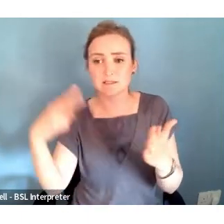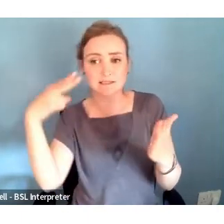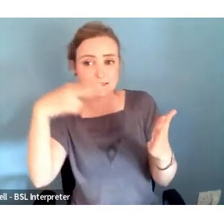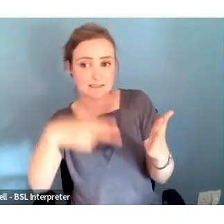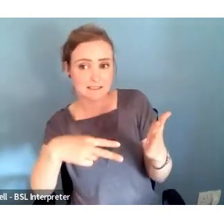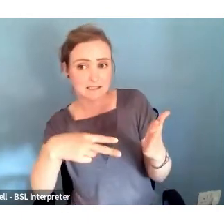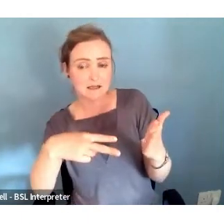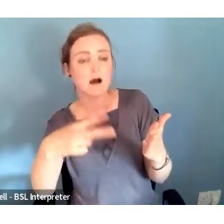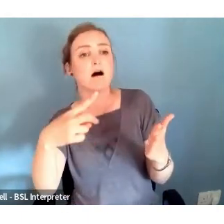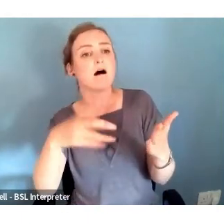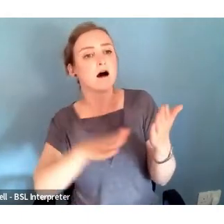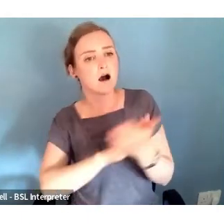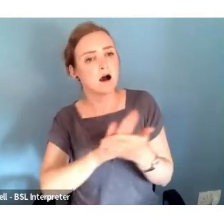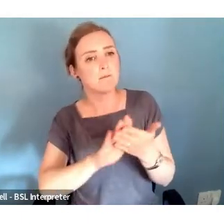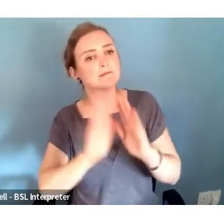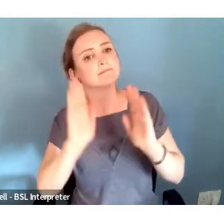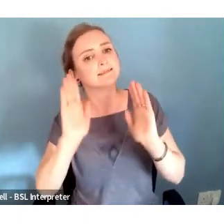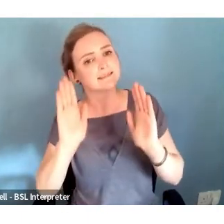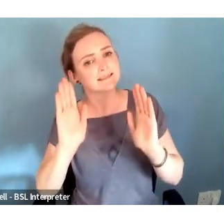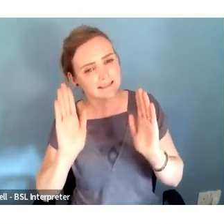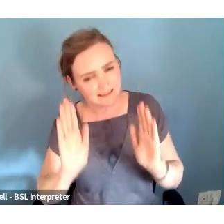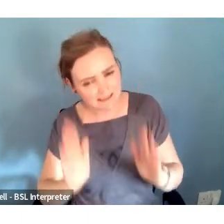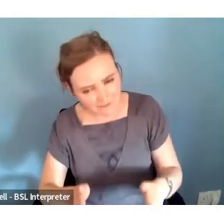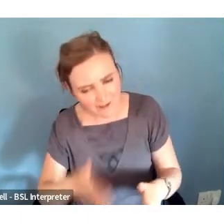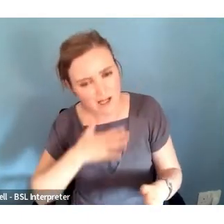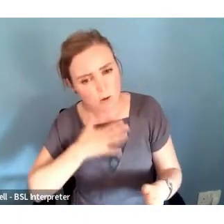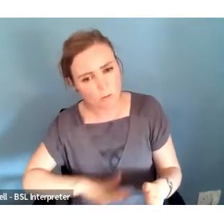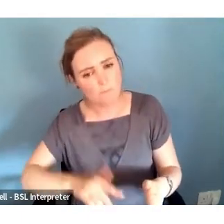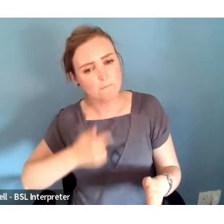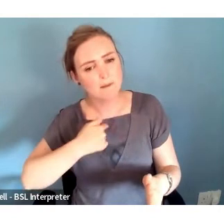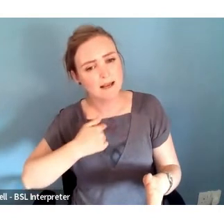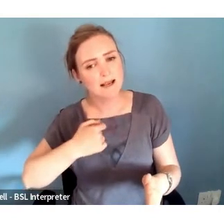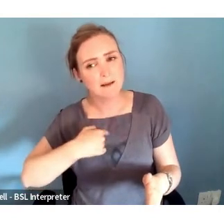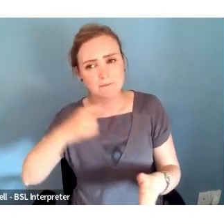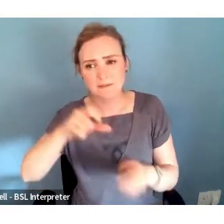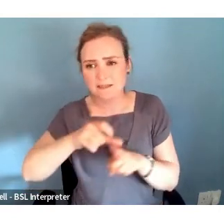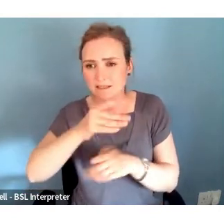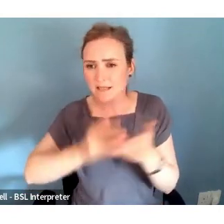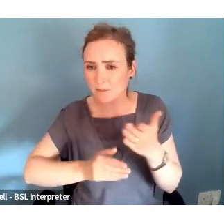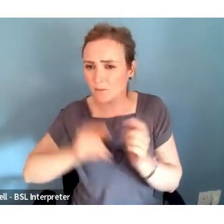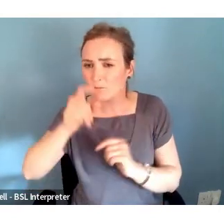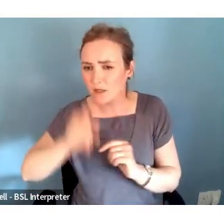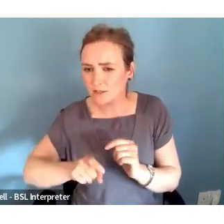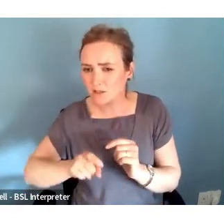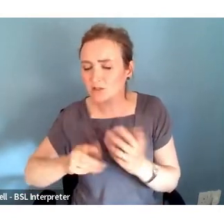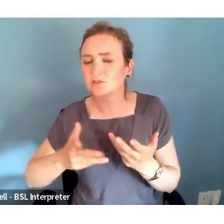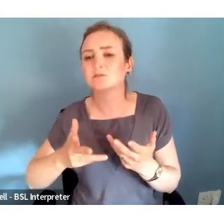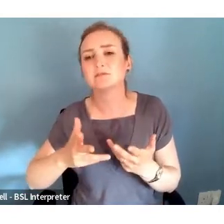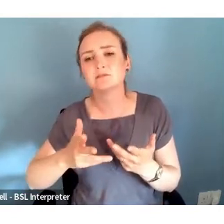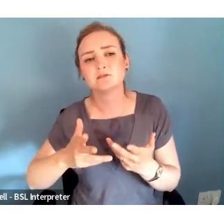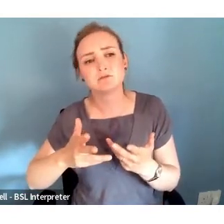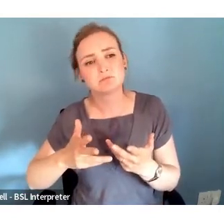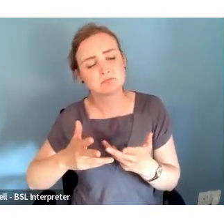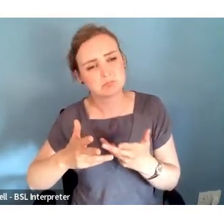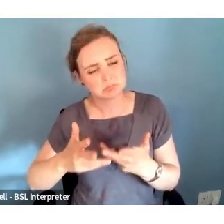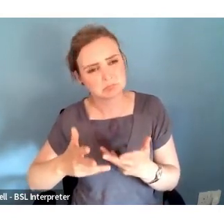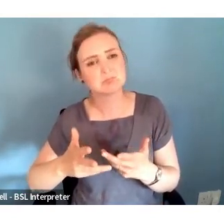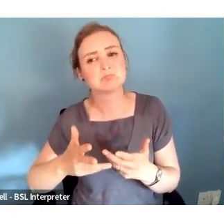opportunities employer that doesn't cost or mean anything. It is a real demonstration they wouldn't be